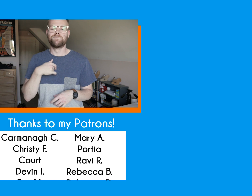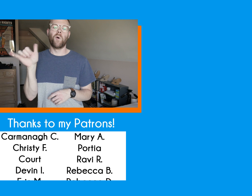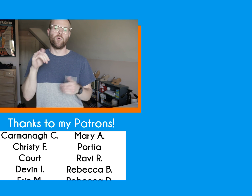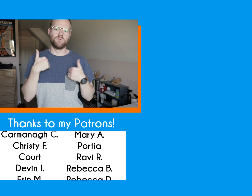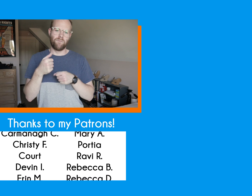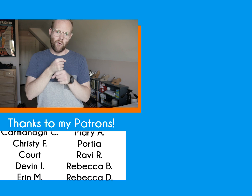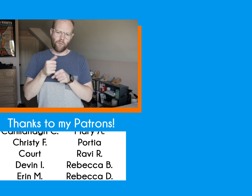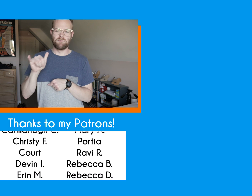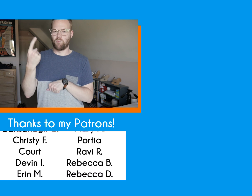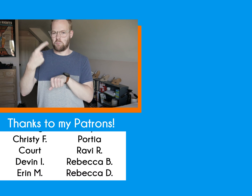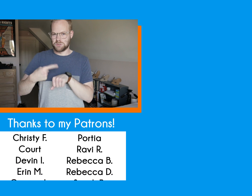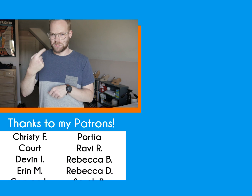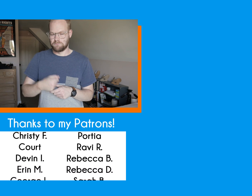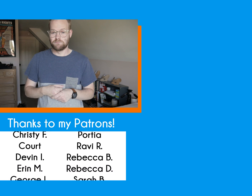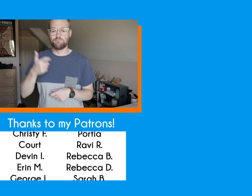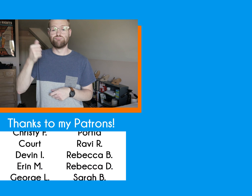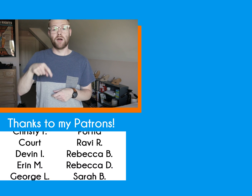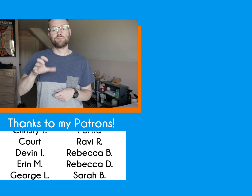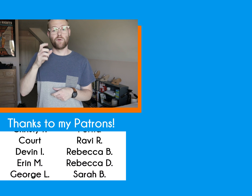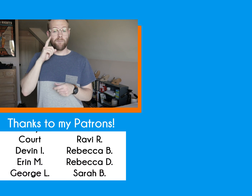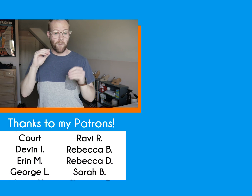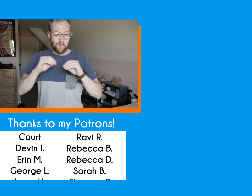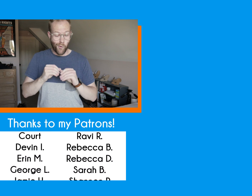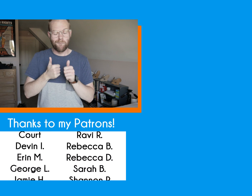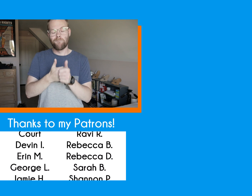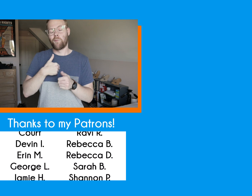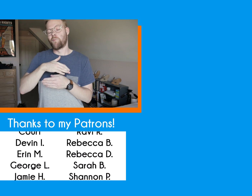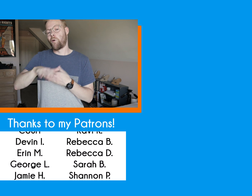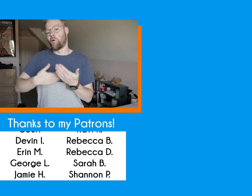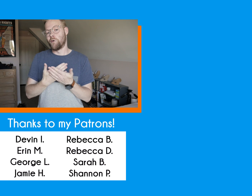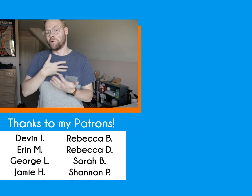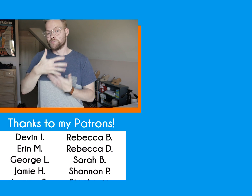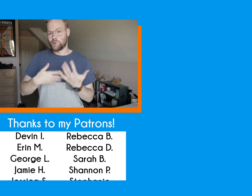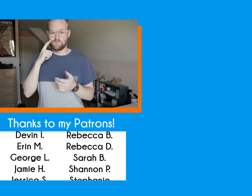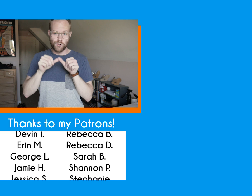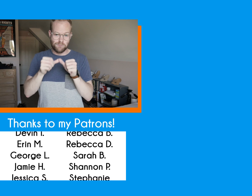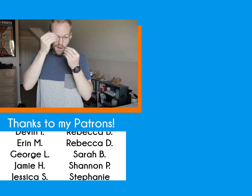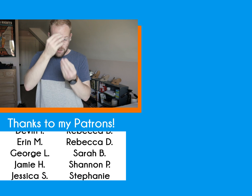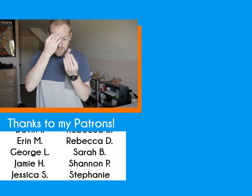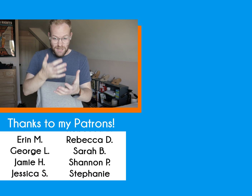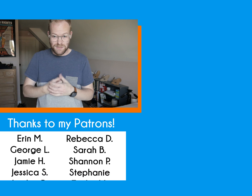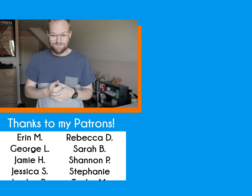I also have Ko-fi, which is one-time. Subscribe to this channel for more, and follow me on all my socials to stay updated.